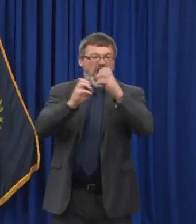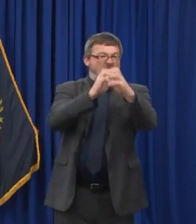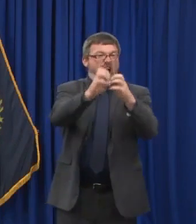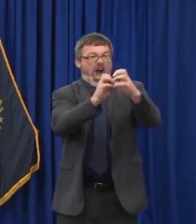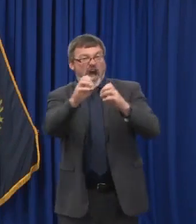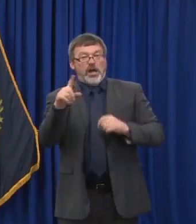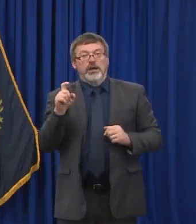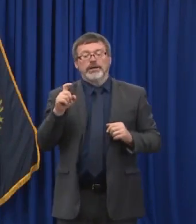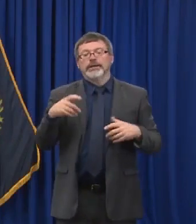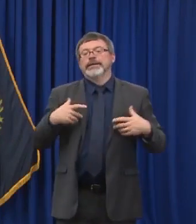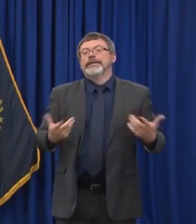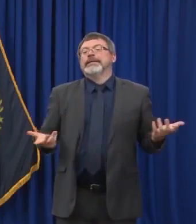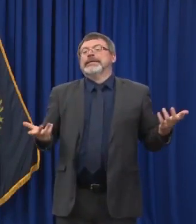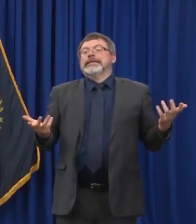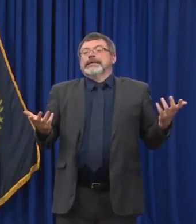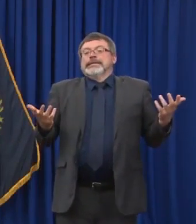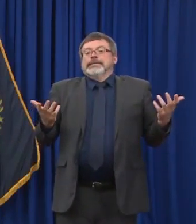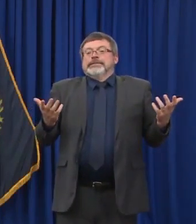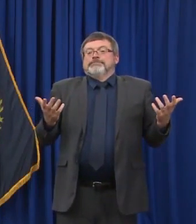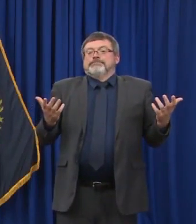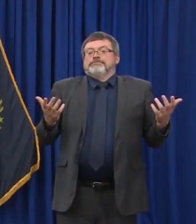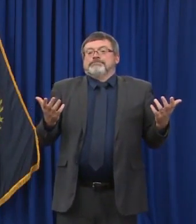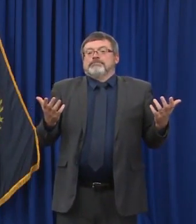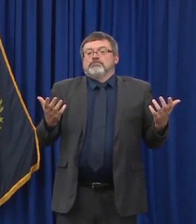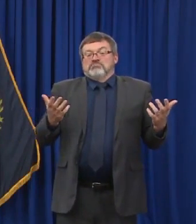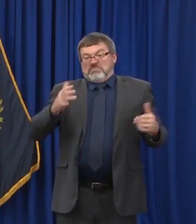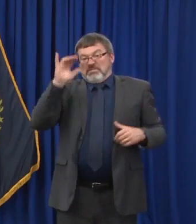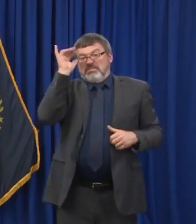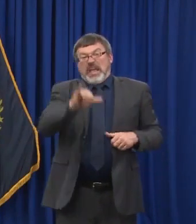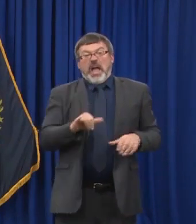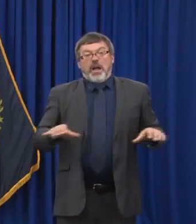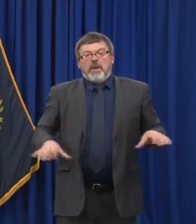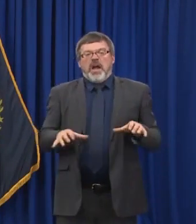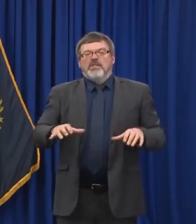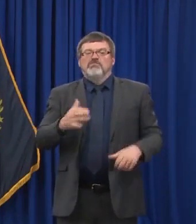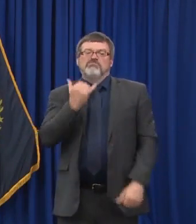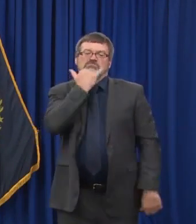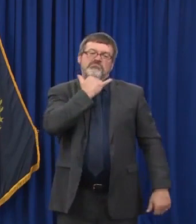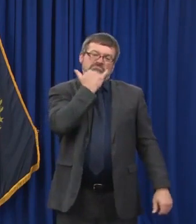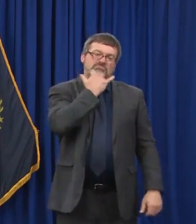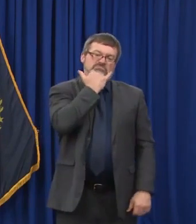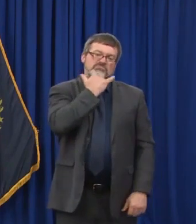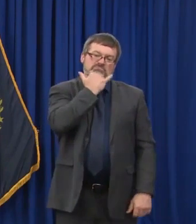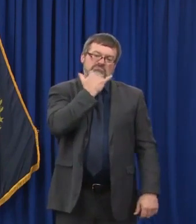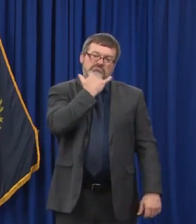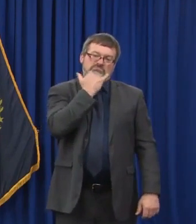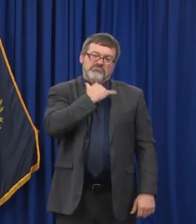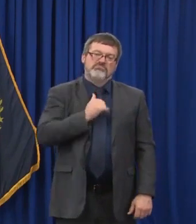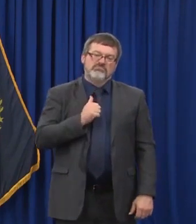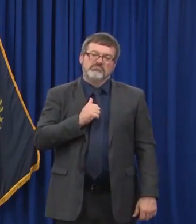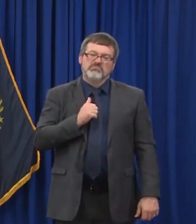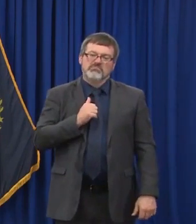THERE’LL BE A CONTINUATION. THE PRESIDENT’S WORDS EARLIER THIS WEEK CONTINUE TO REVERBERATE THROUGH AMERICAN POLITICS. ON THURSDAY, GOVERNOR CHRIS SUNUNU PUSHED BACK AGAINST THE IDEA OF AN ELECTION LOSER CLINGING TO POWER.